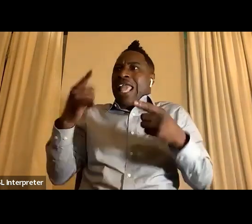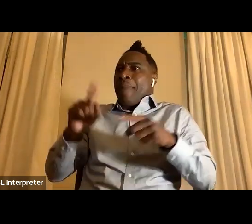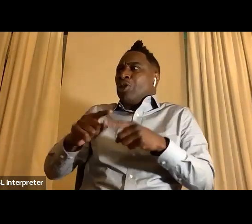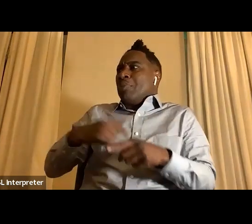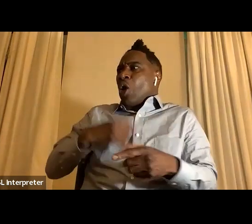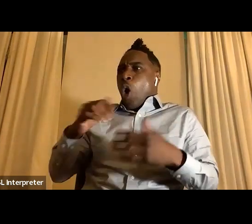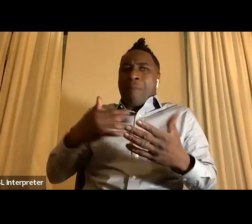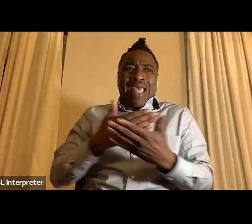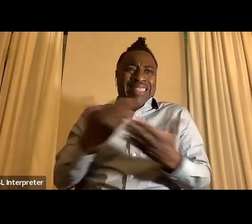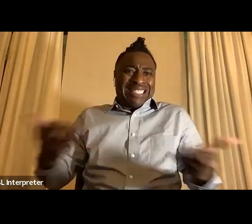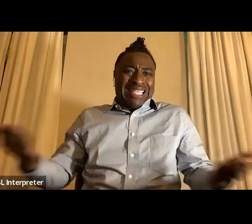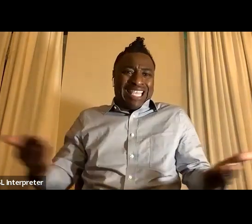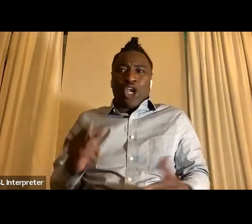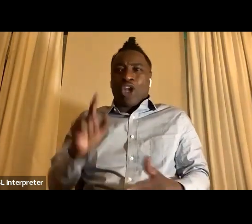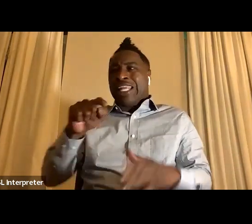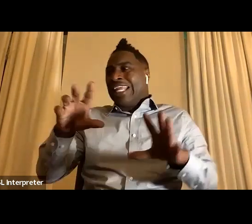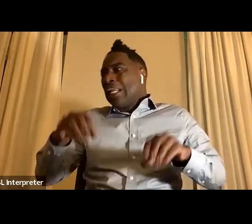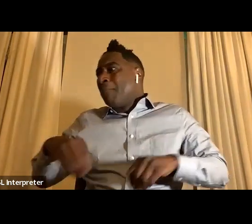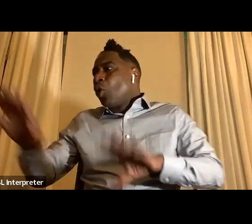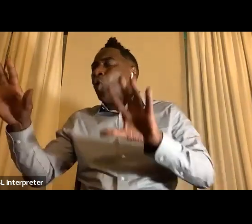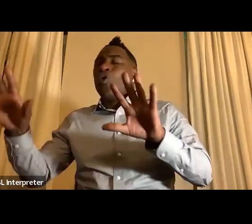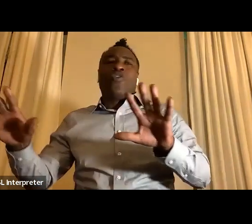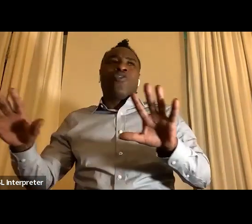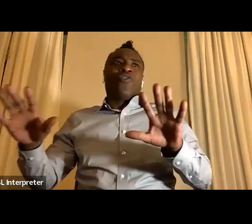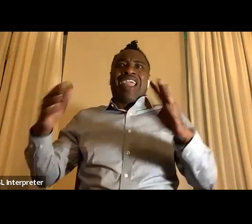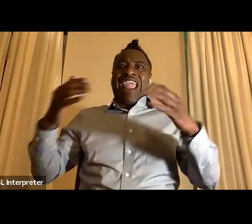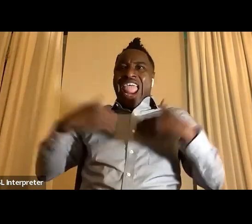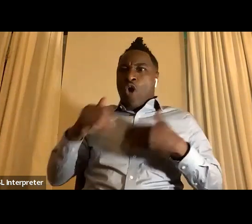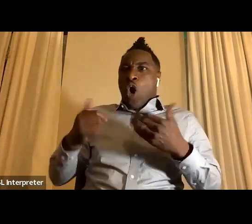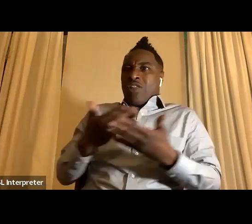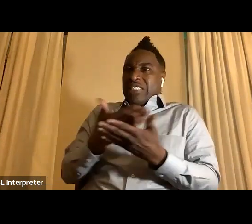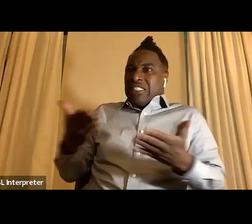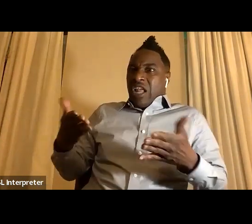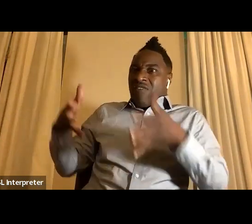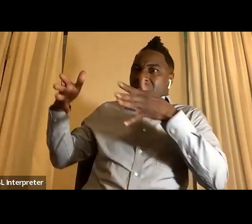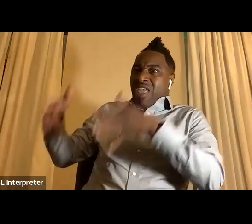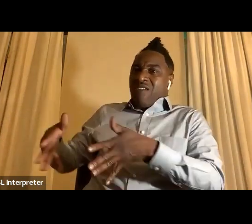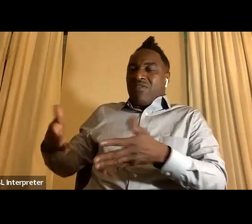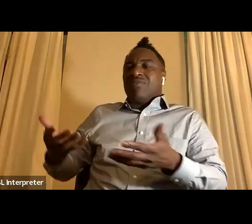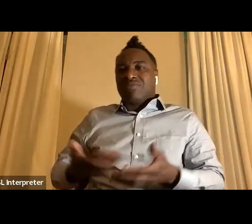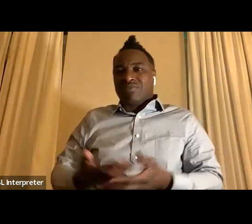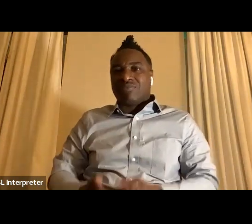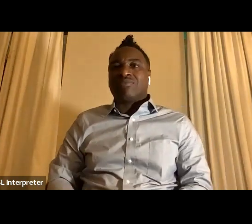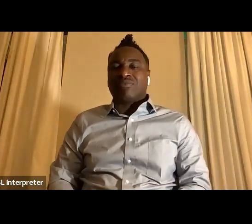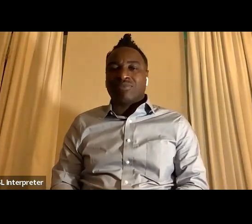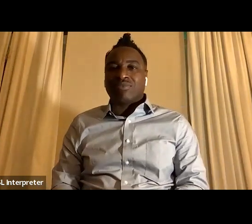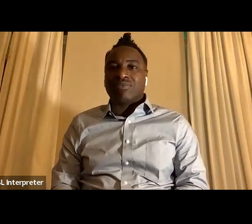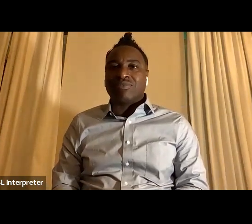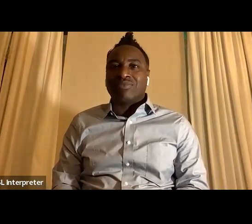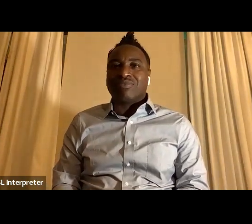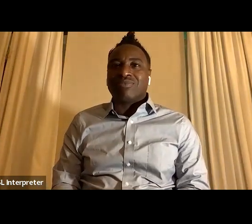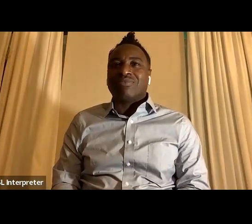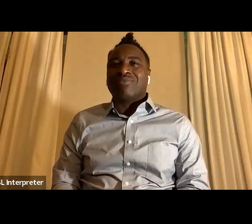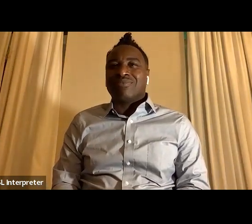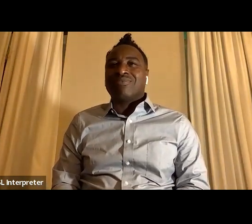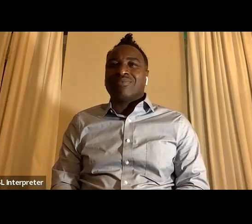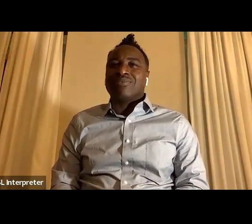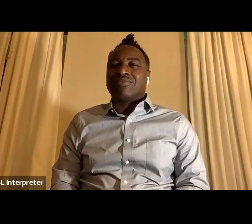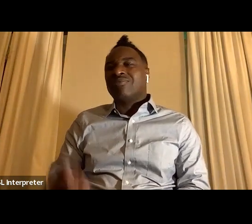I need to move on. There's just all this stuff. Yeah. So, yeah, it's something I think about a lot.